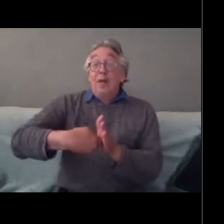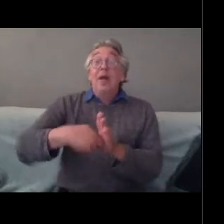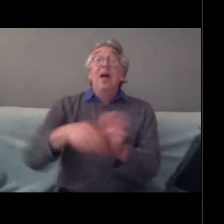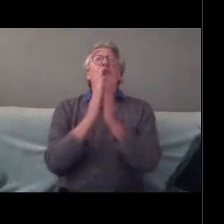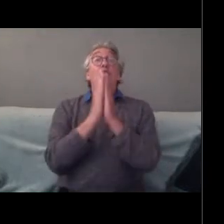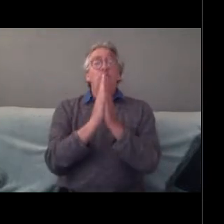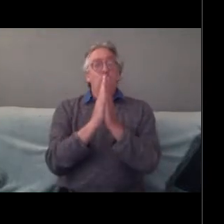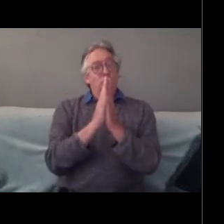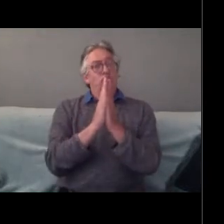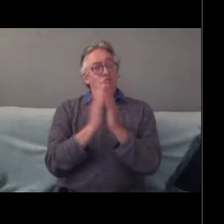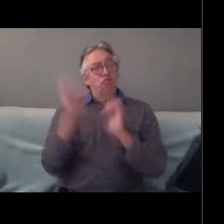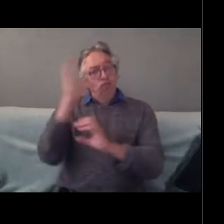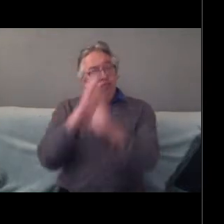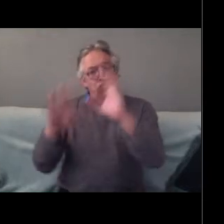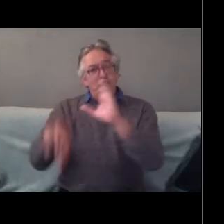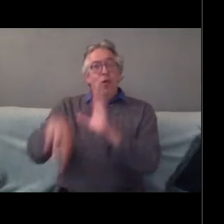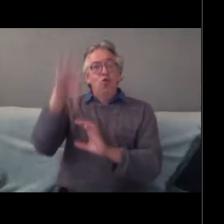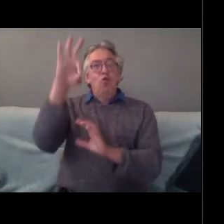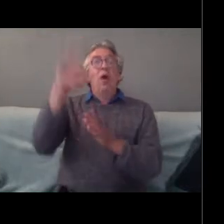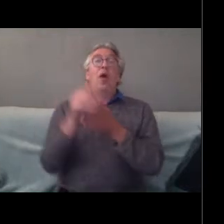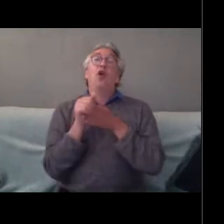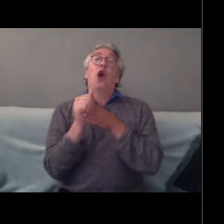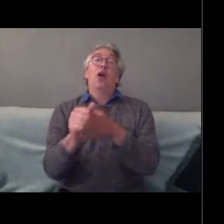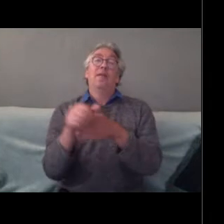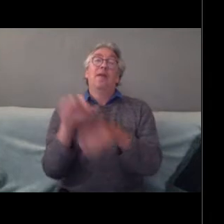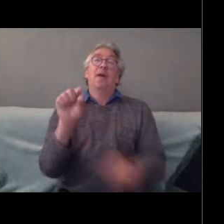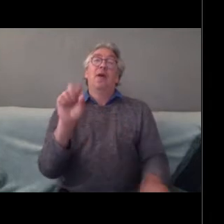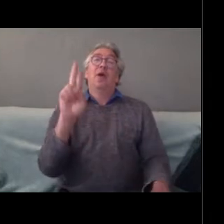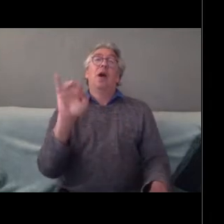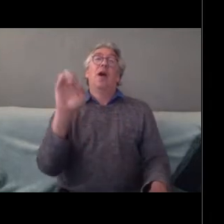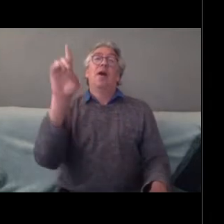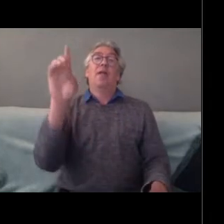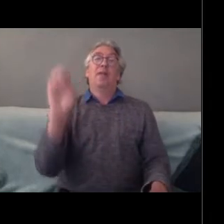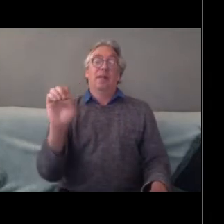To read that guide, that you check it. It will be renewed later in the year,